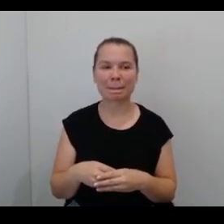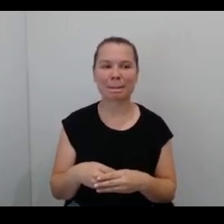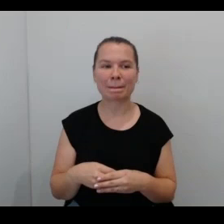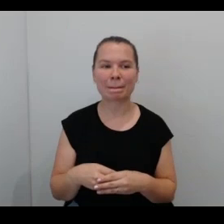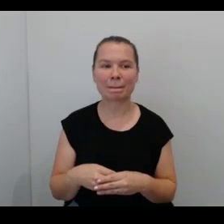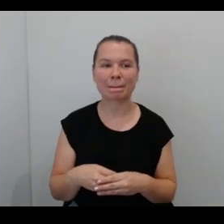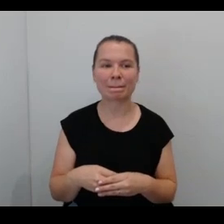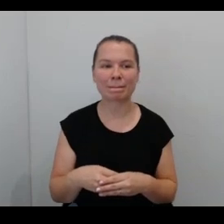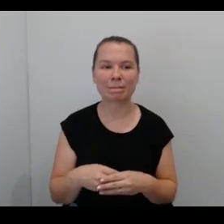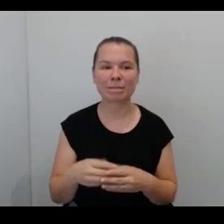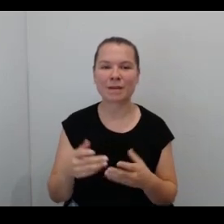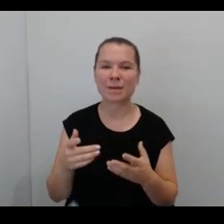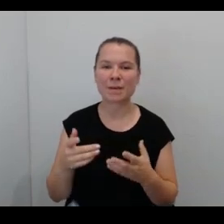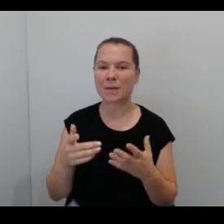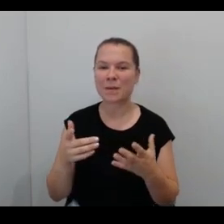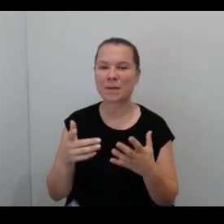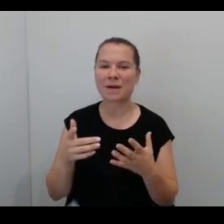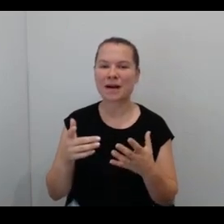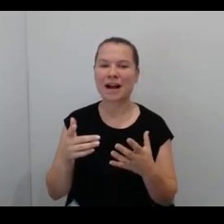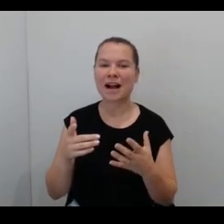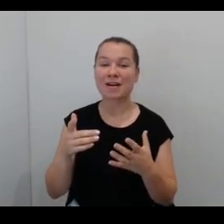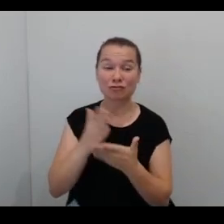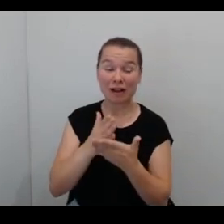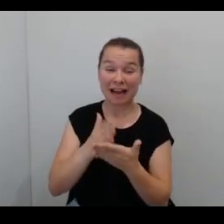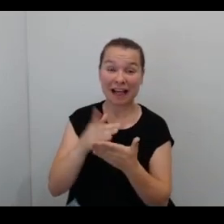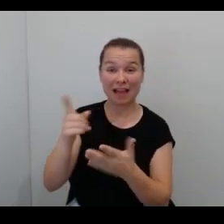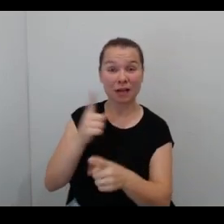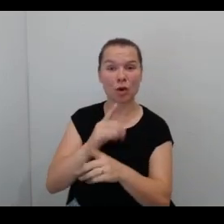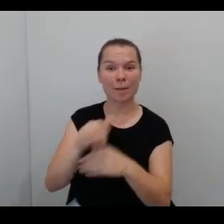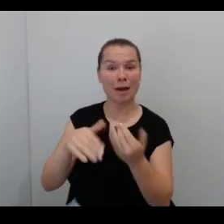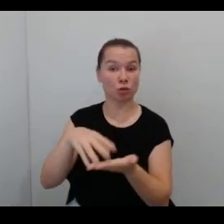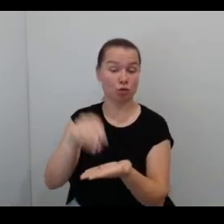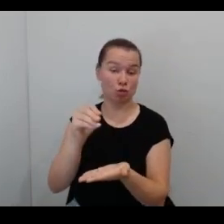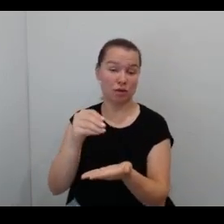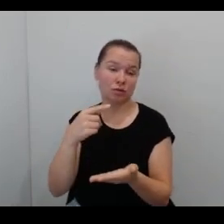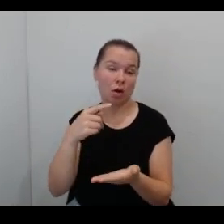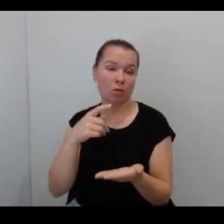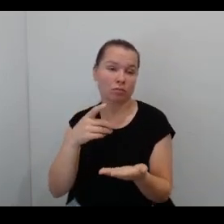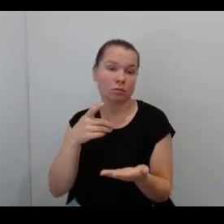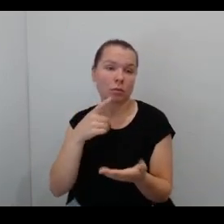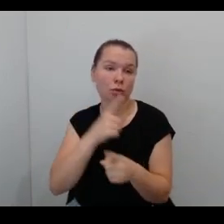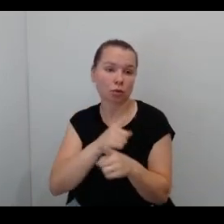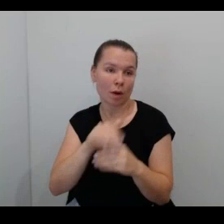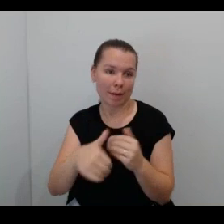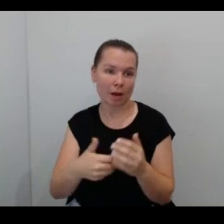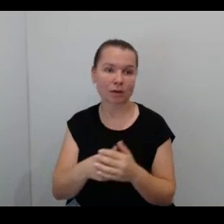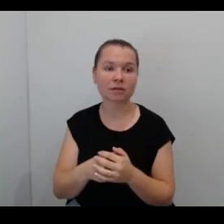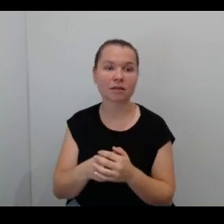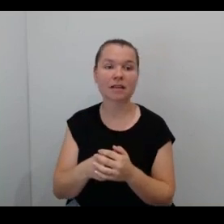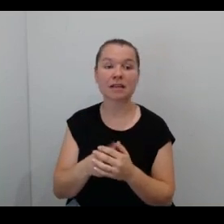Since we're talking about students and loans, I think we had somebody come talk to